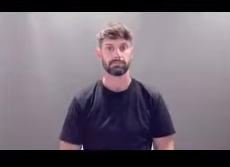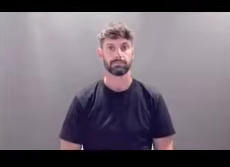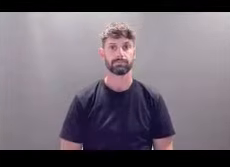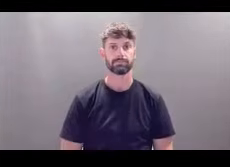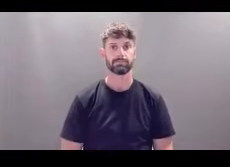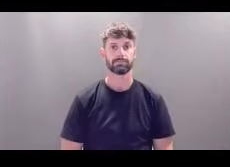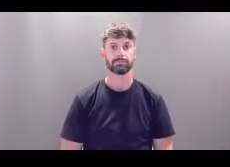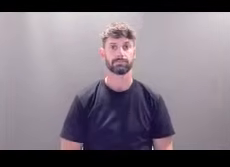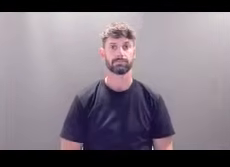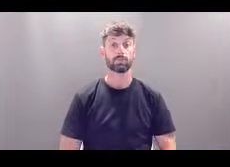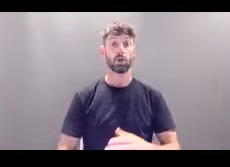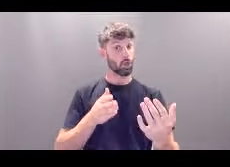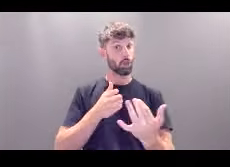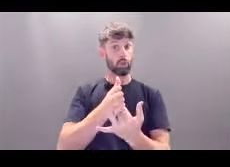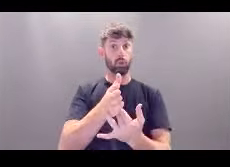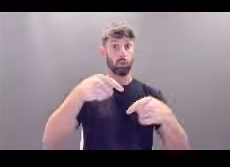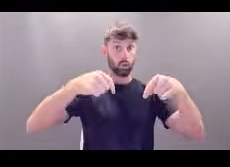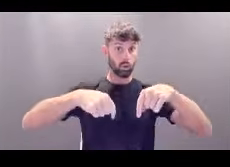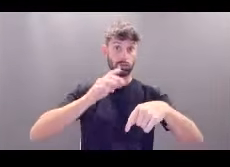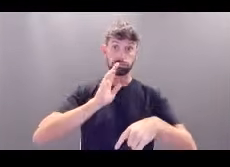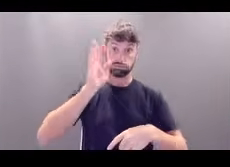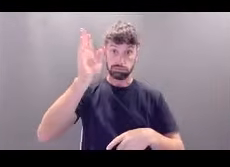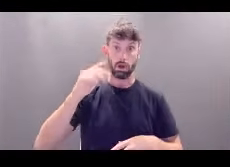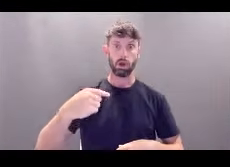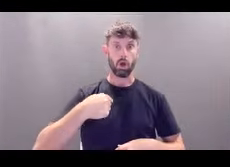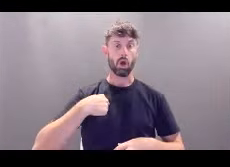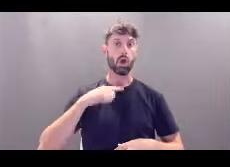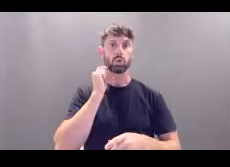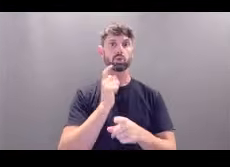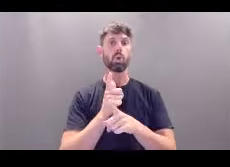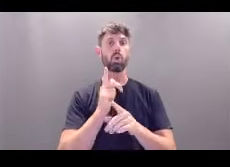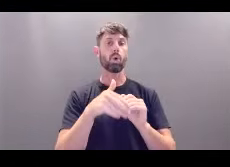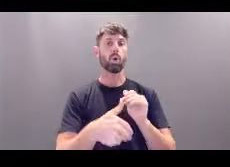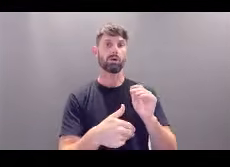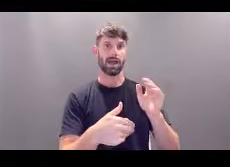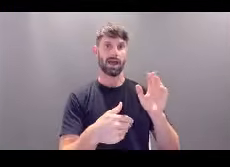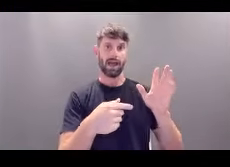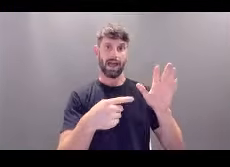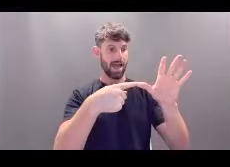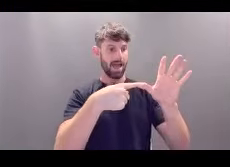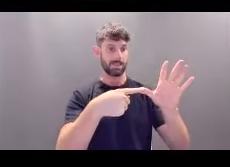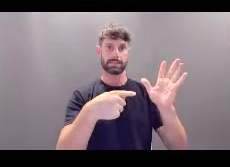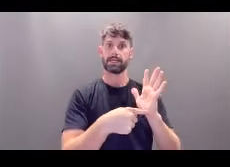During the presentation, I will refer to assistive technology as AT.